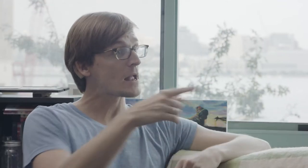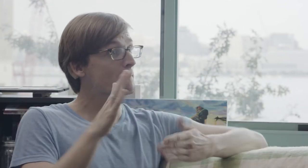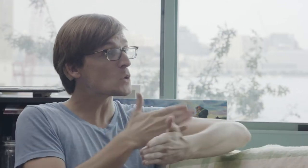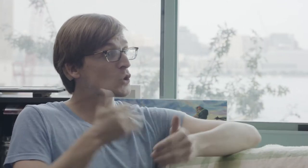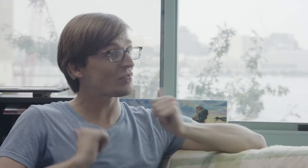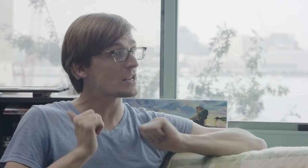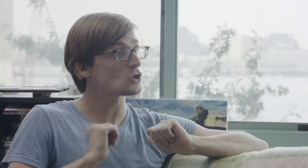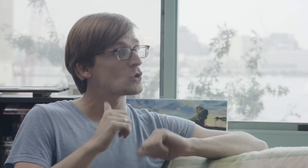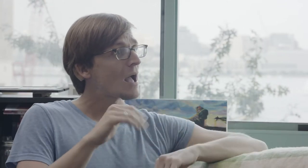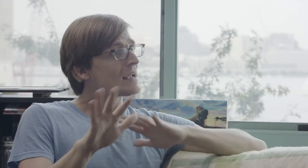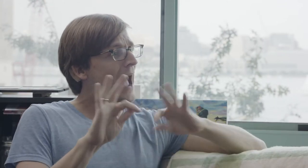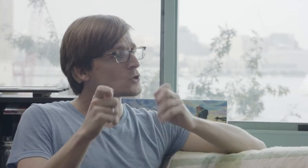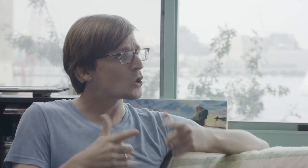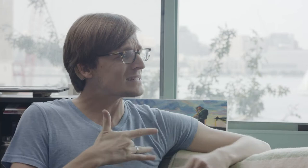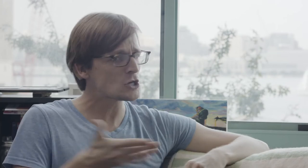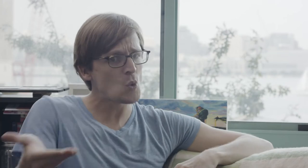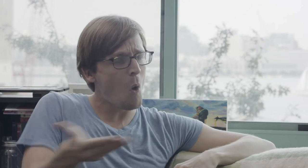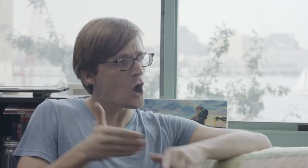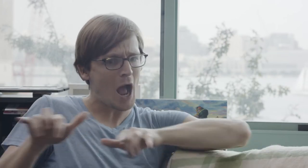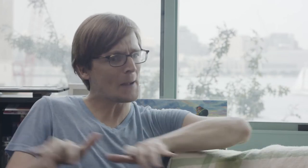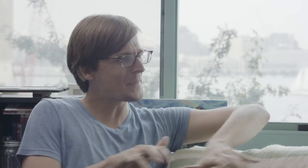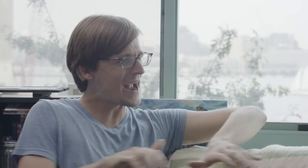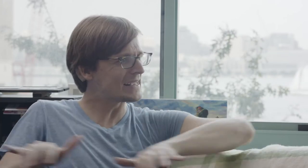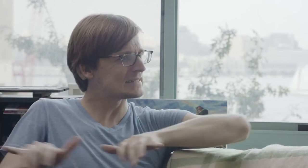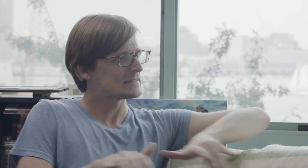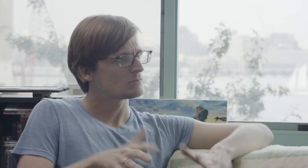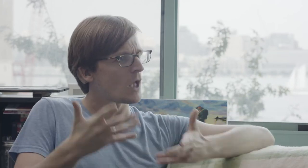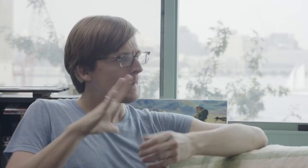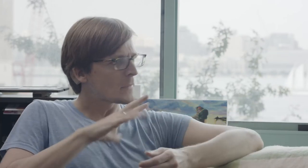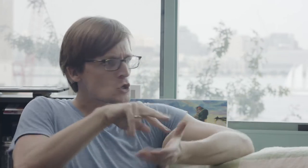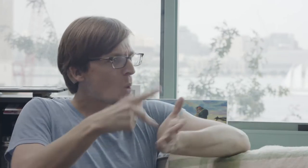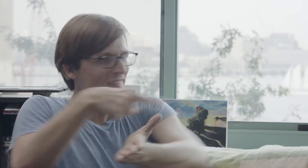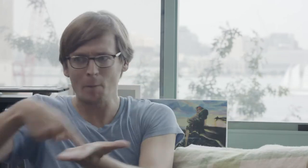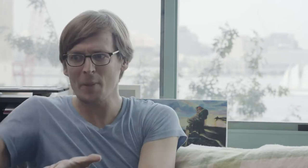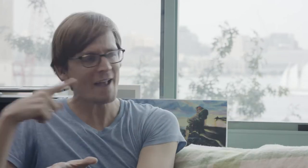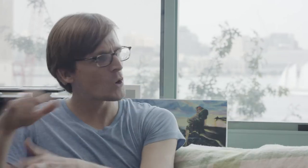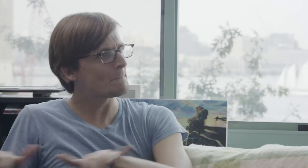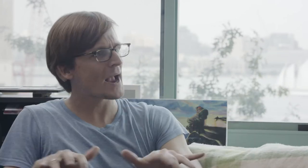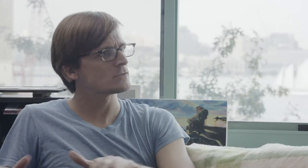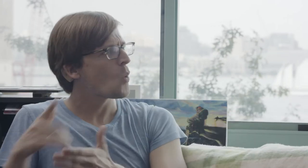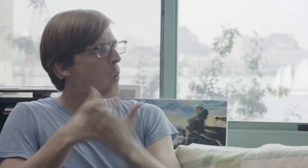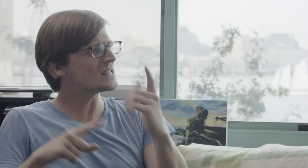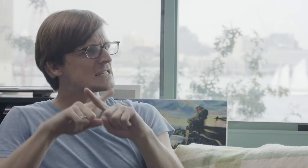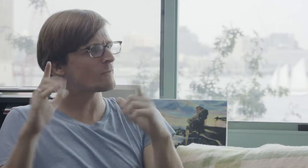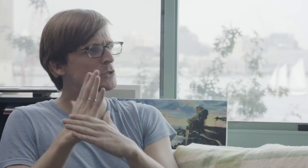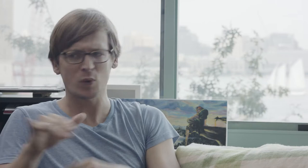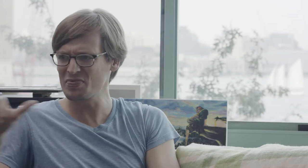I mean, for example, in musical theater, casting directors tend to hire an accompanist for those auditions, right? That's somebody who needs to be compensated.